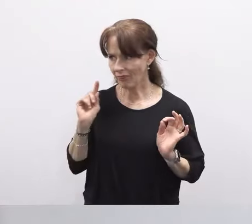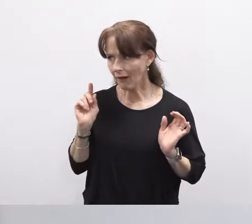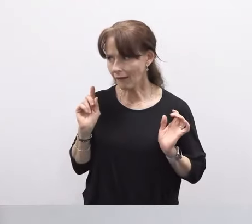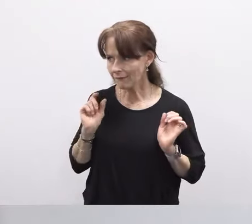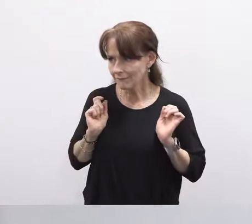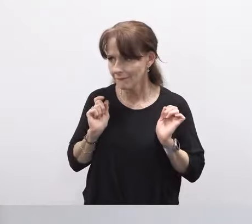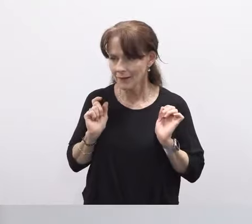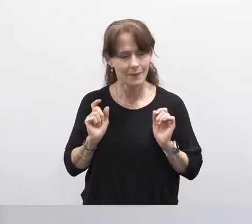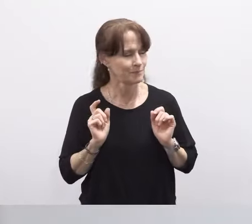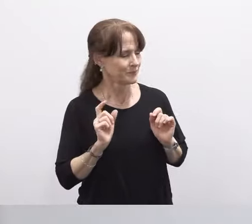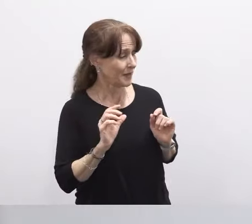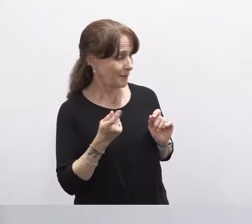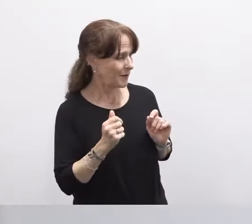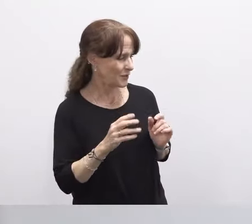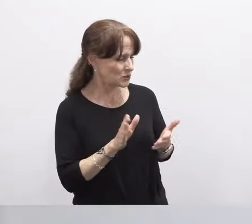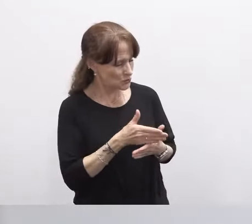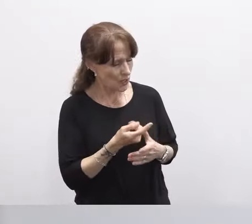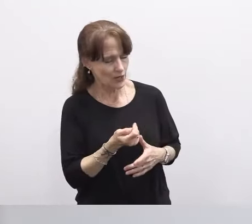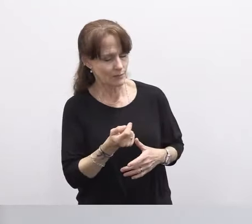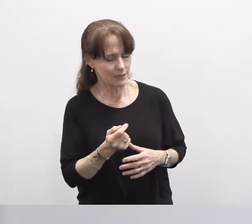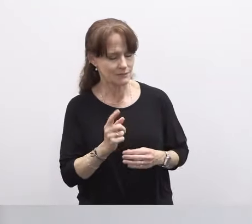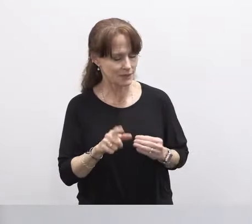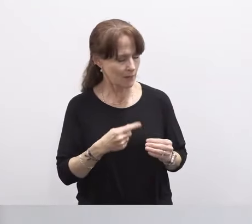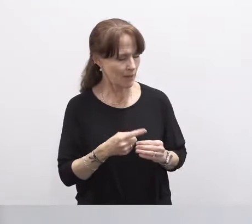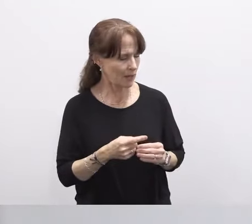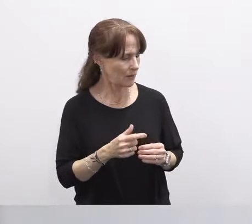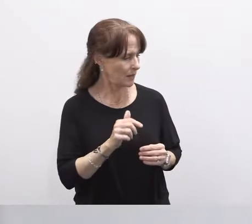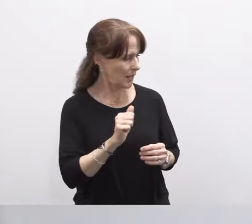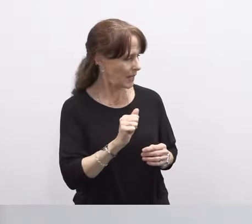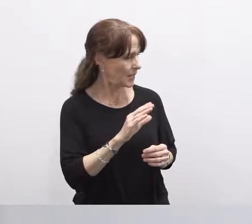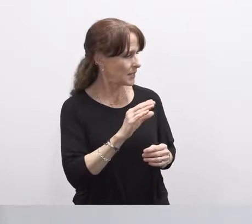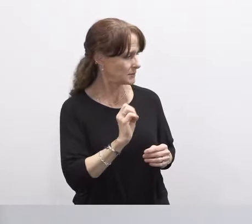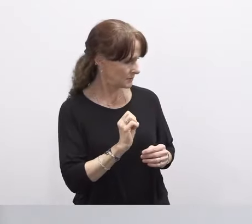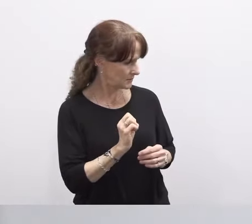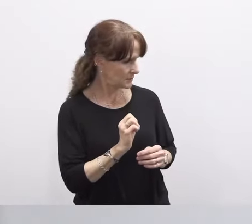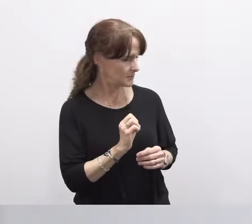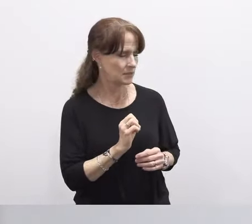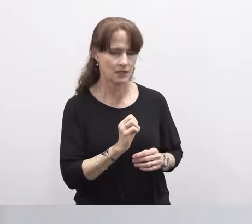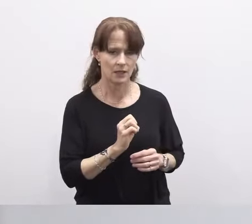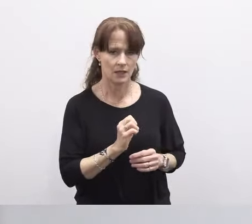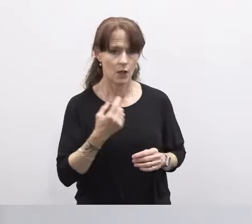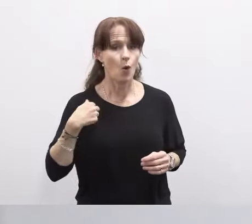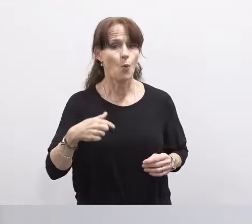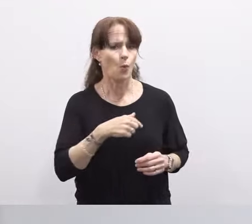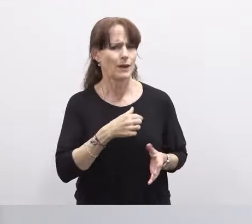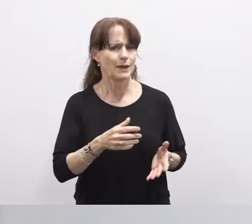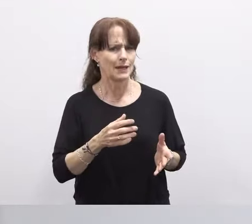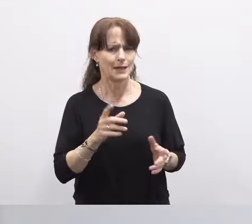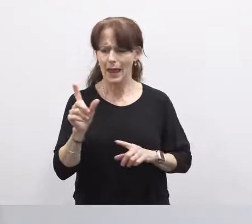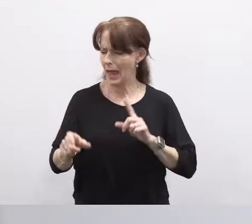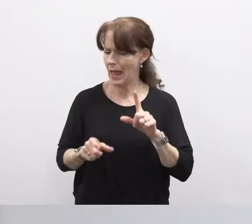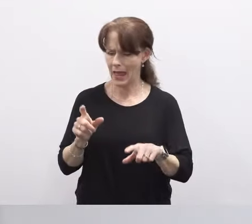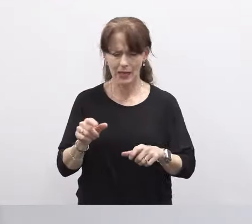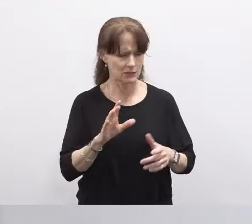America you shared a little bit about ACE. Yes. You know, we ask our student school board members,